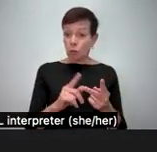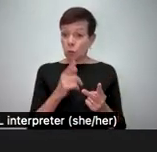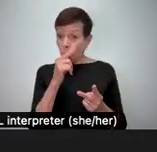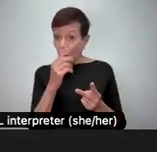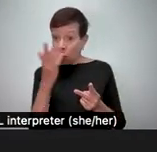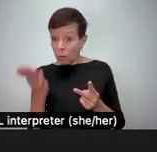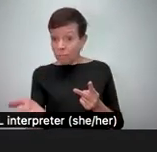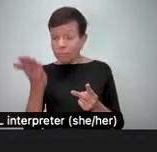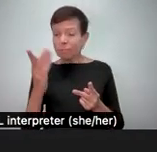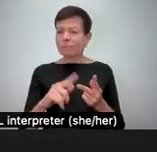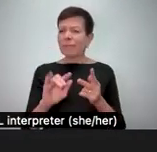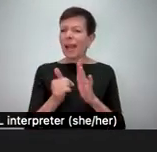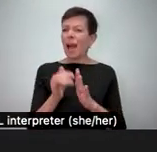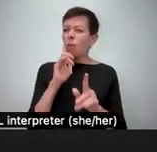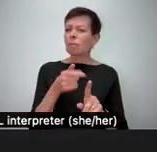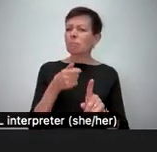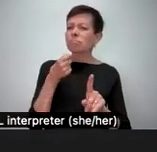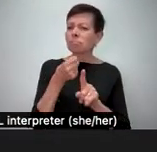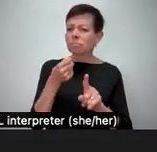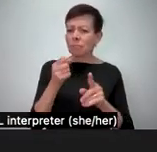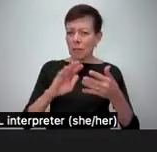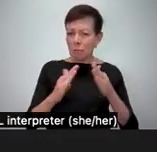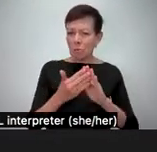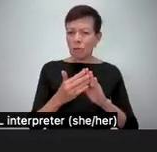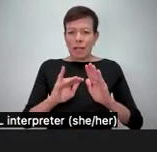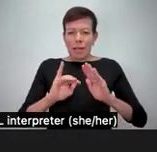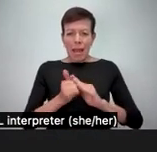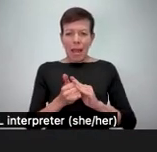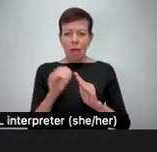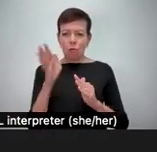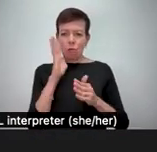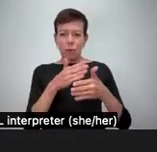and how you will achieve it. So a couple things to remember when you're writing: